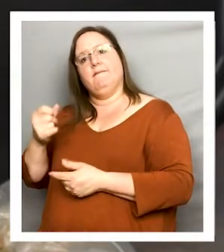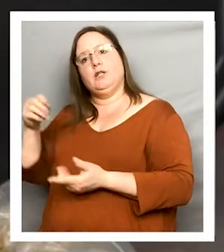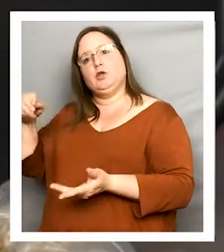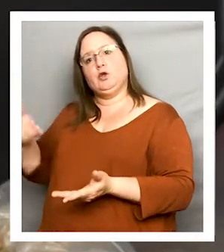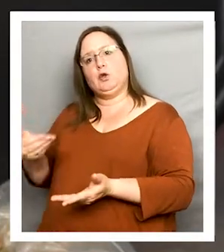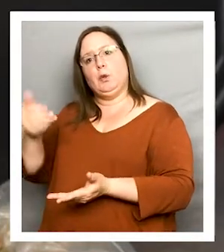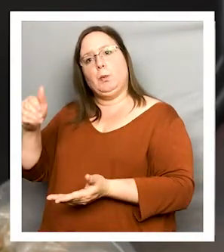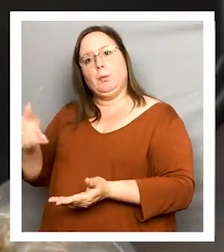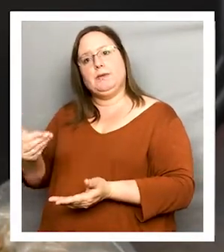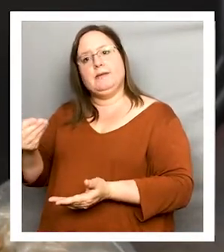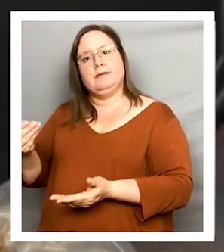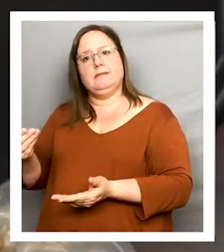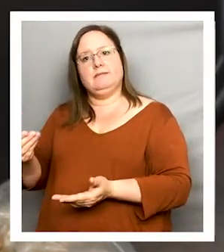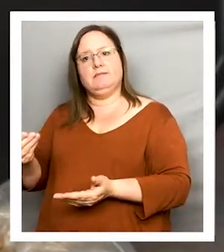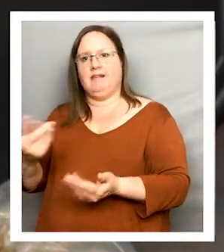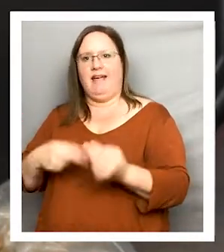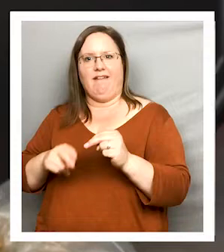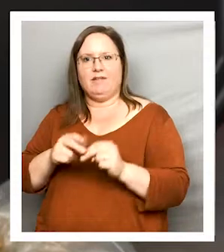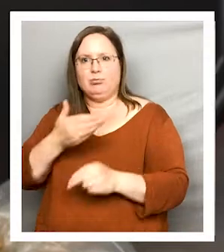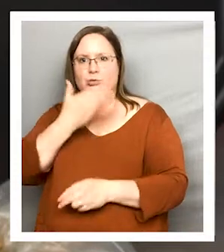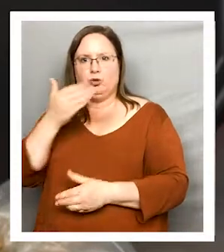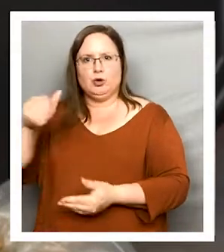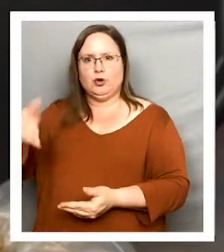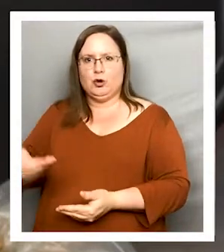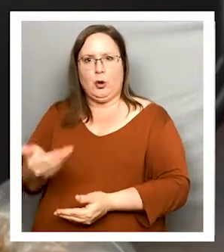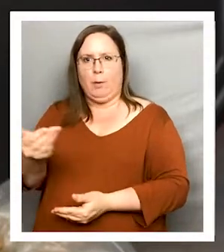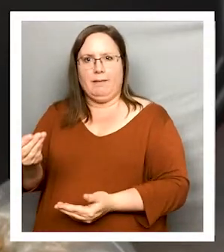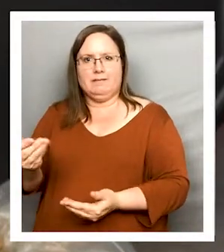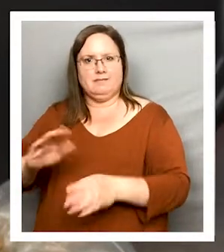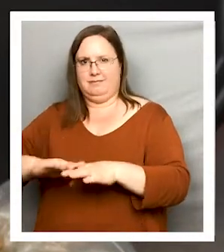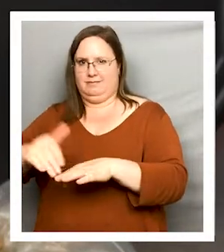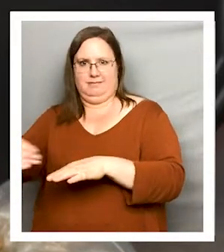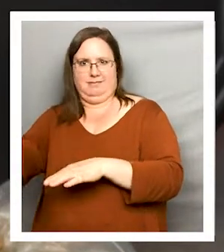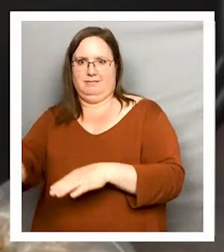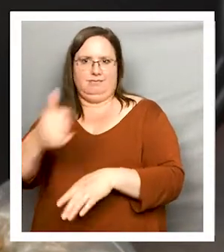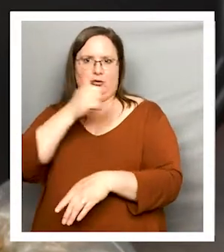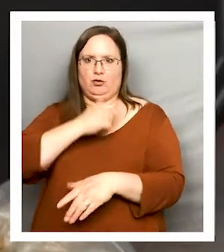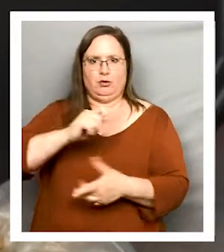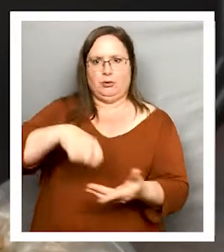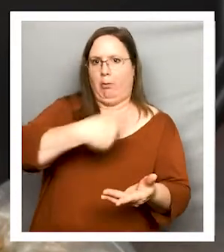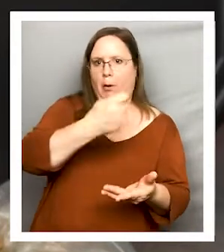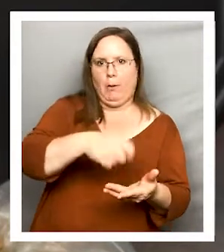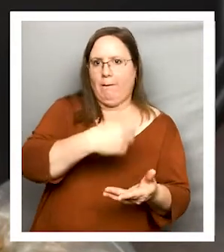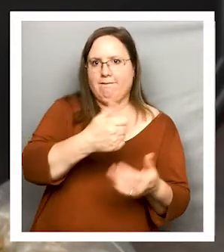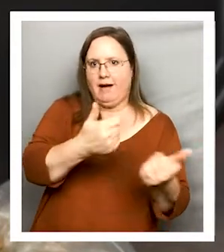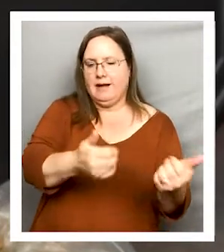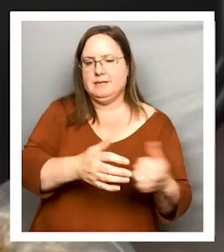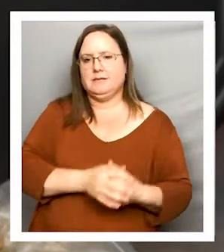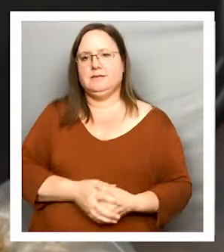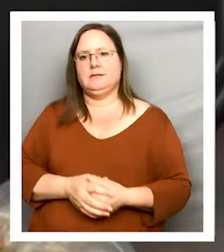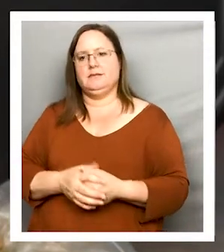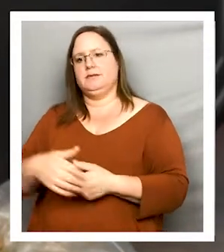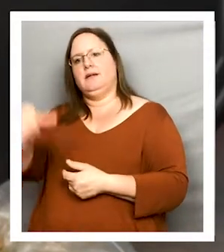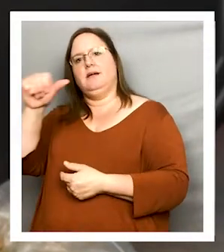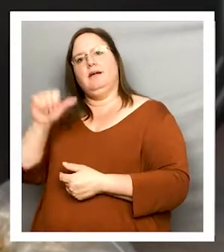completely fine egg boxes go to your recycling do you have some egg boxes if you don't have any egg boxes just